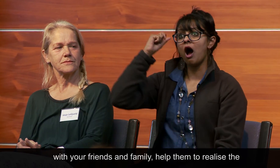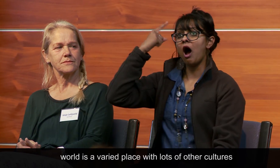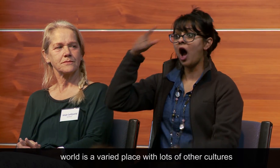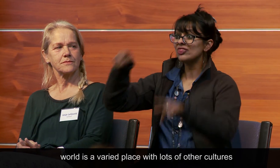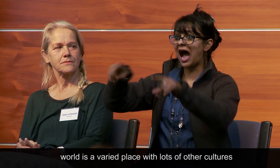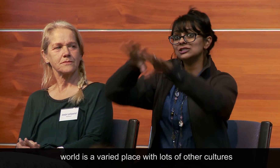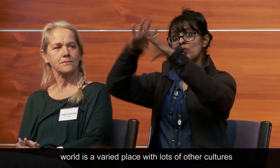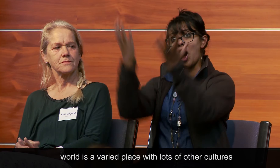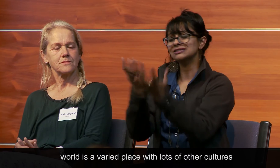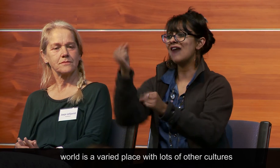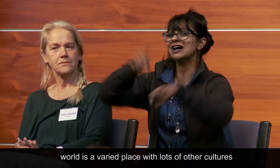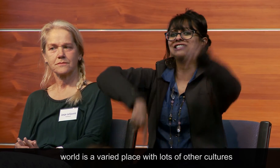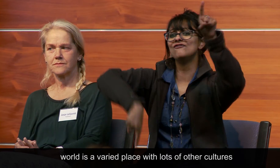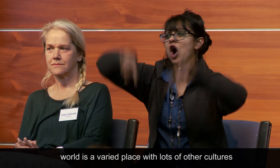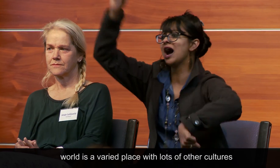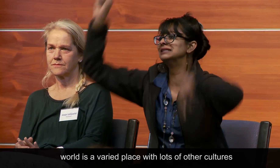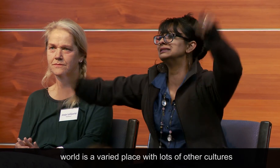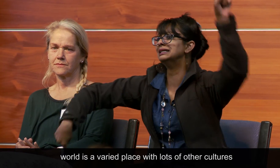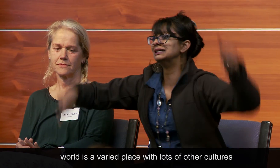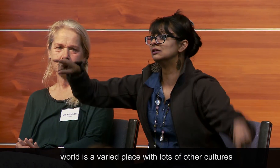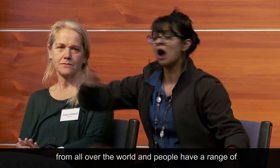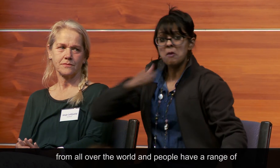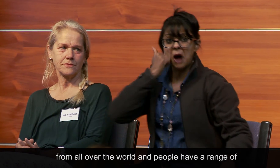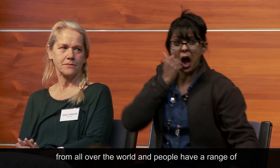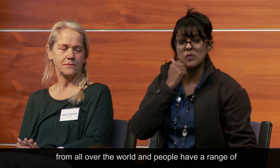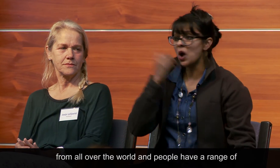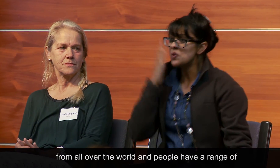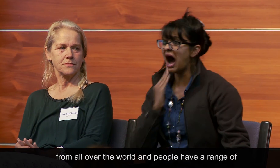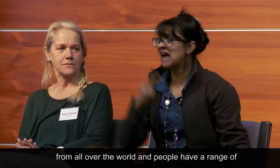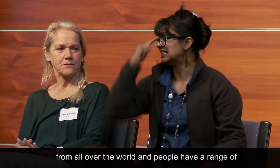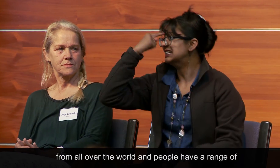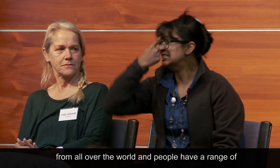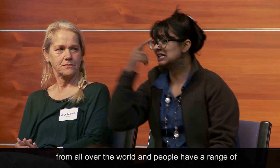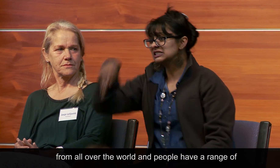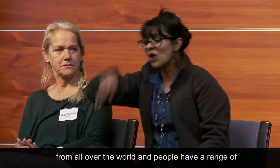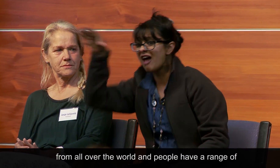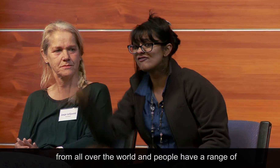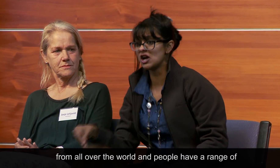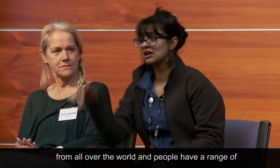world is a varied place with lots of other cultures from all over the world and people